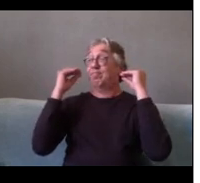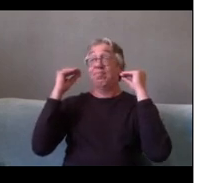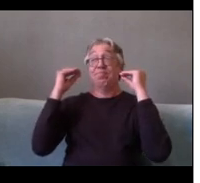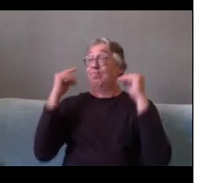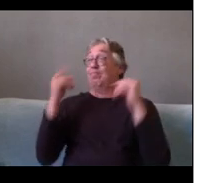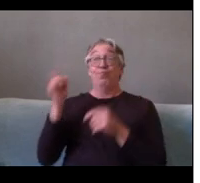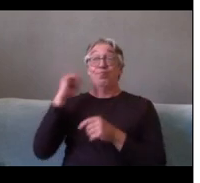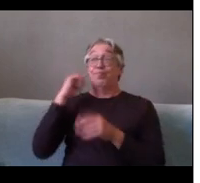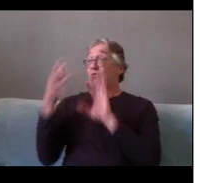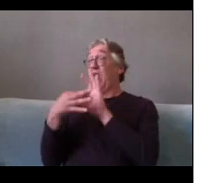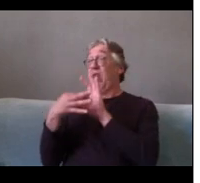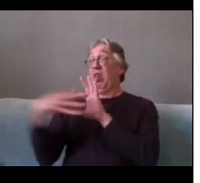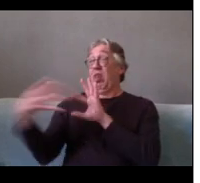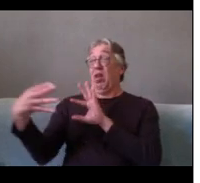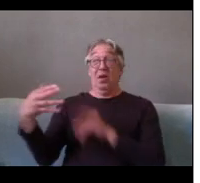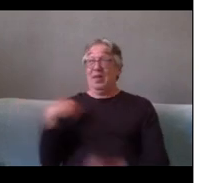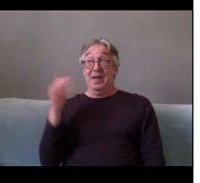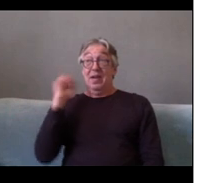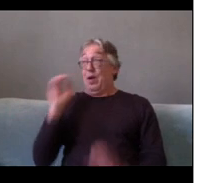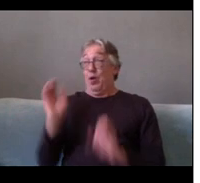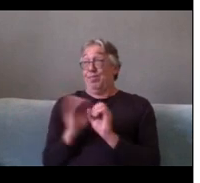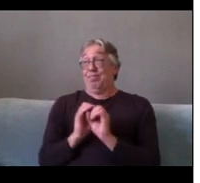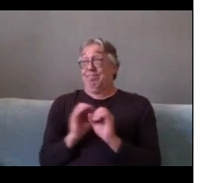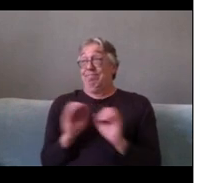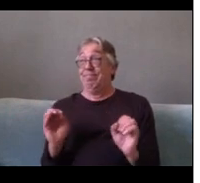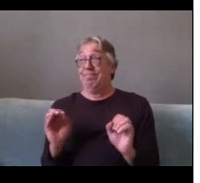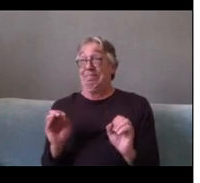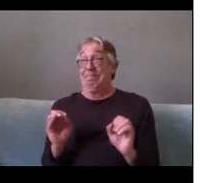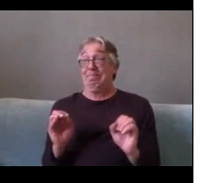Robert, I'm not hearing you at all. I might...